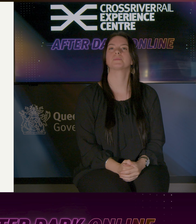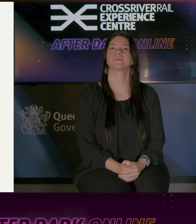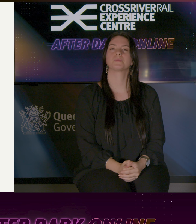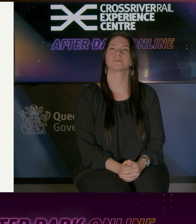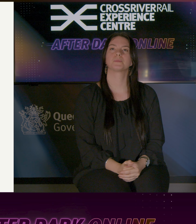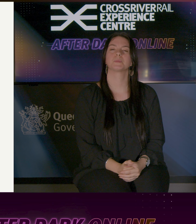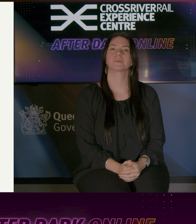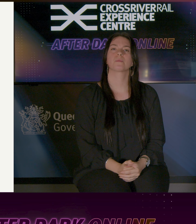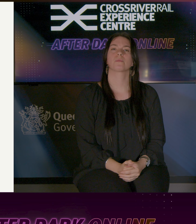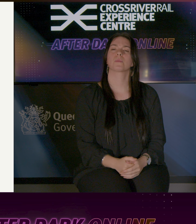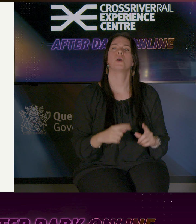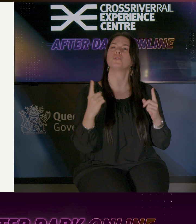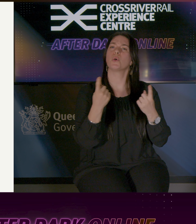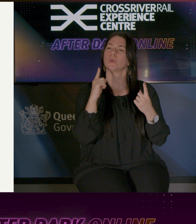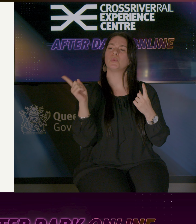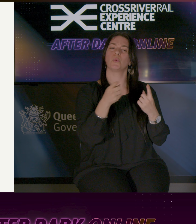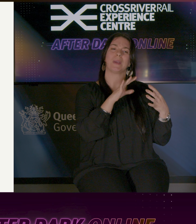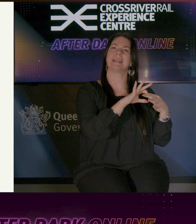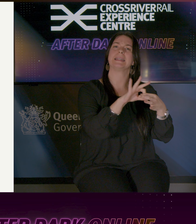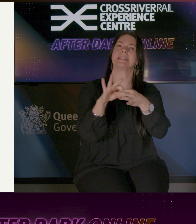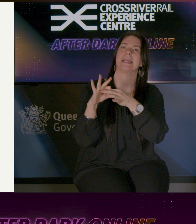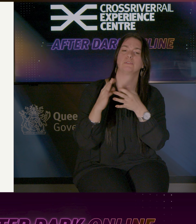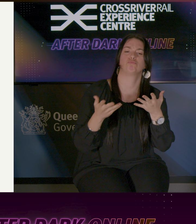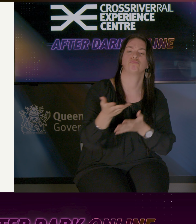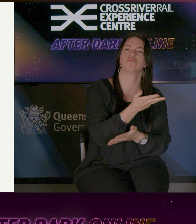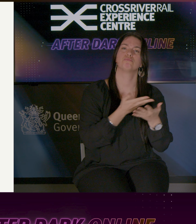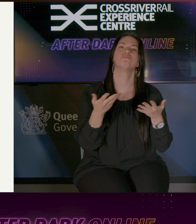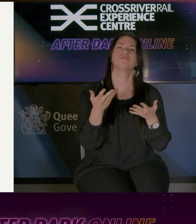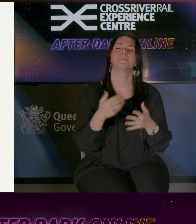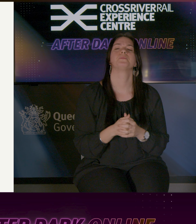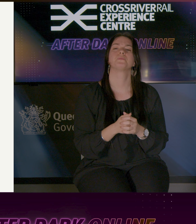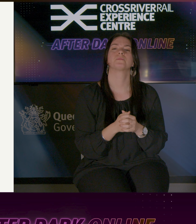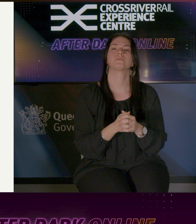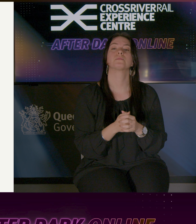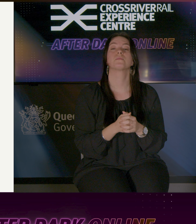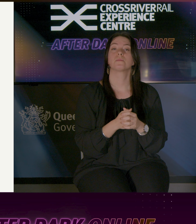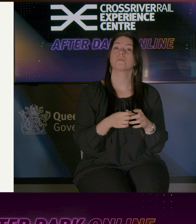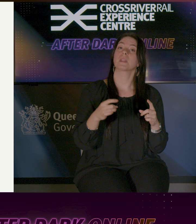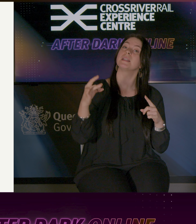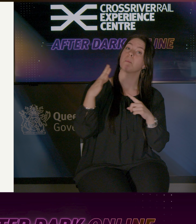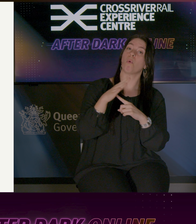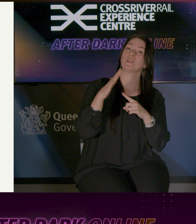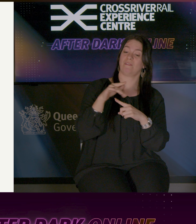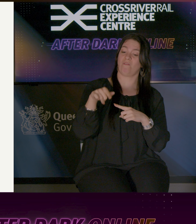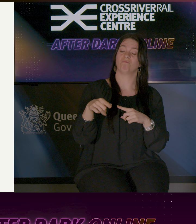so who do we engage well it's really important for the Cross River Rail accessibility team to work